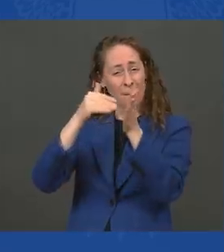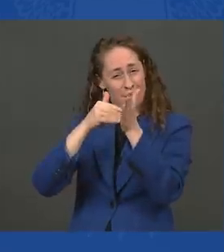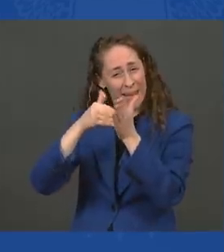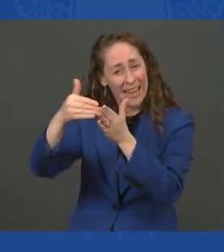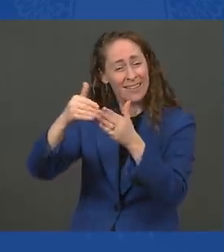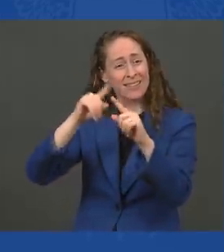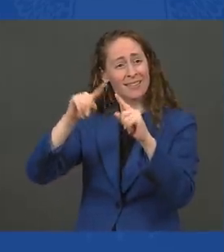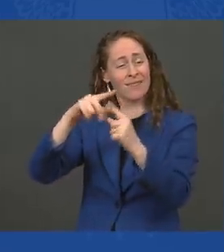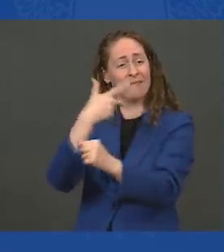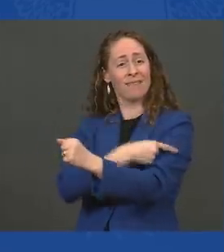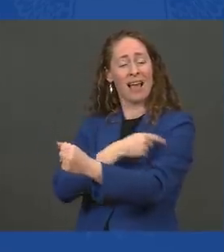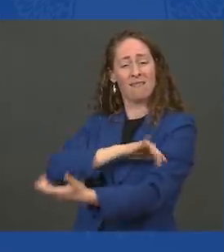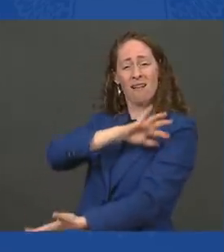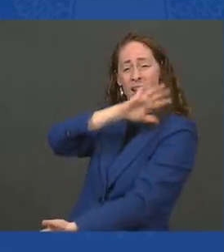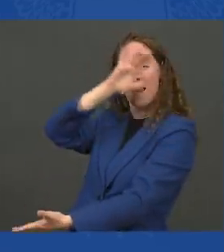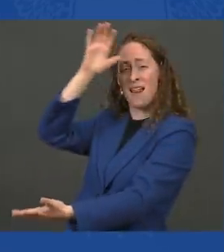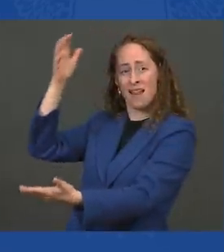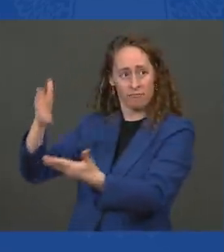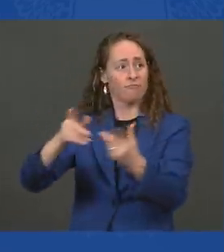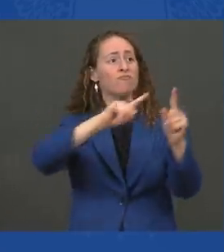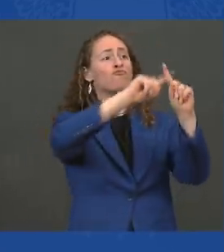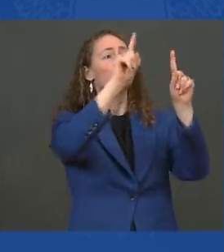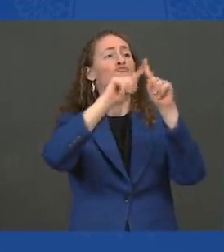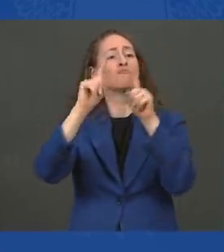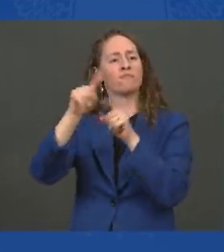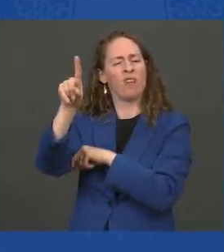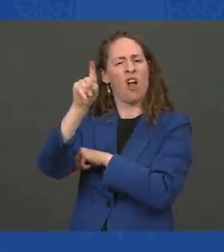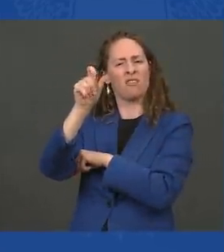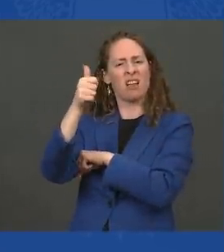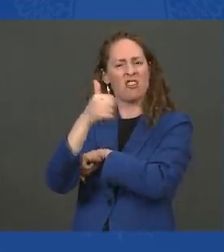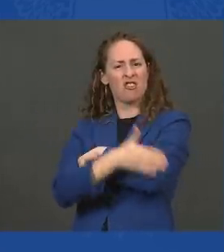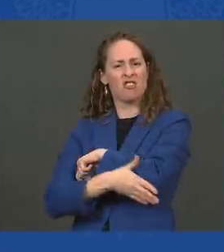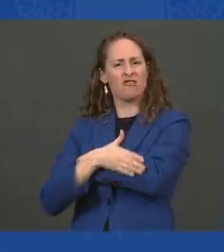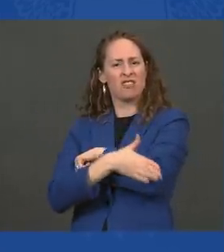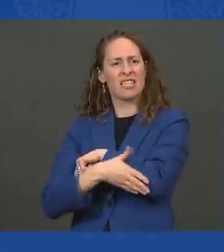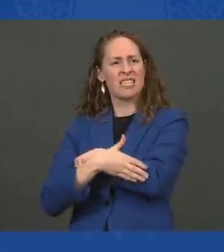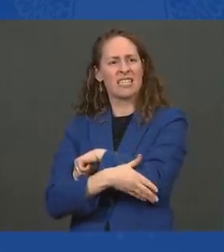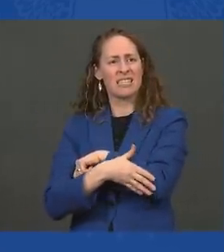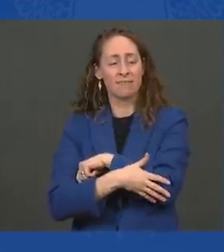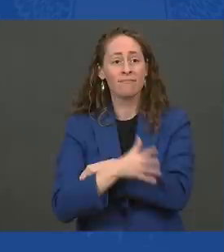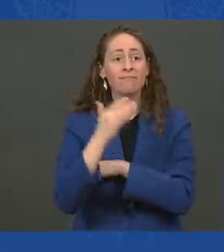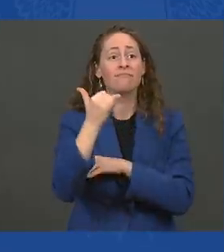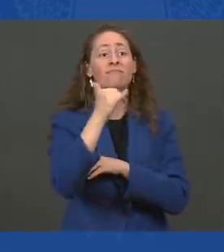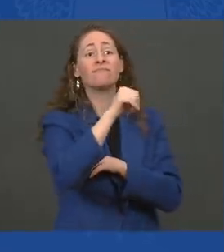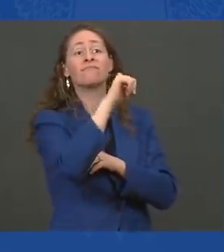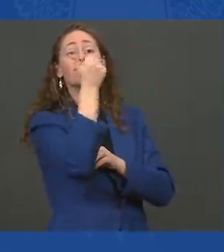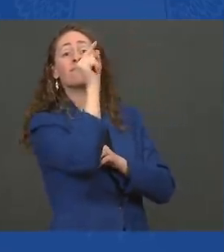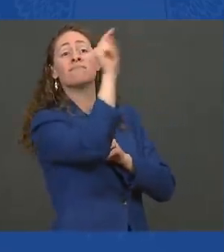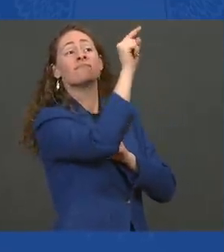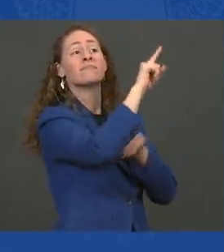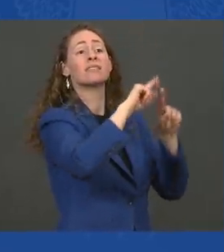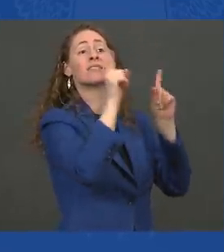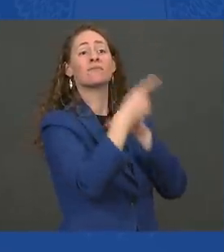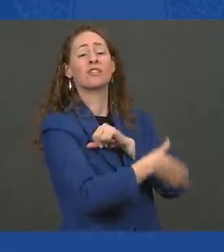Now we need the rest of the world to step up as well. Let me be clear: Not a single vaccine shot Americans